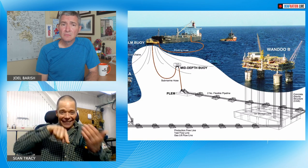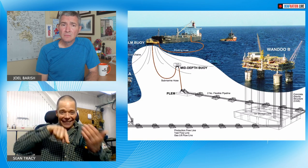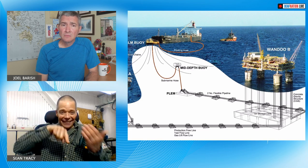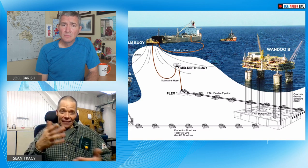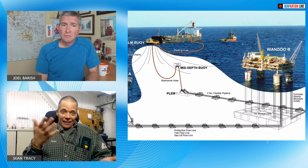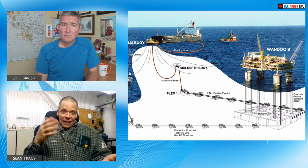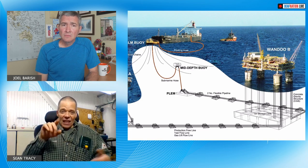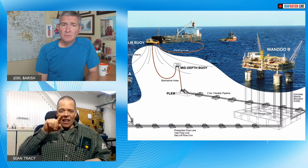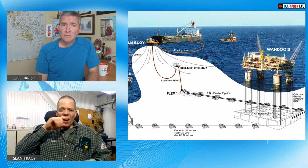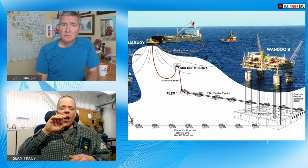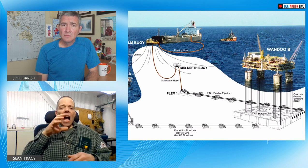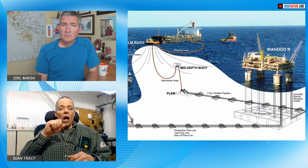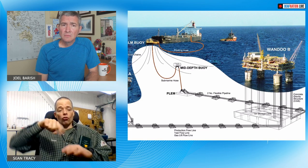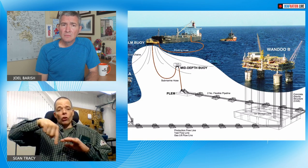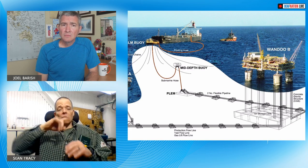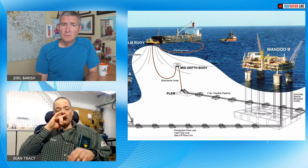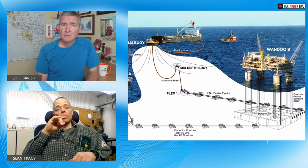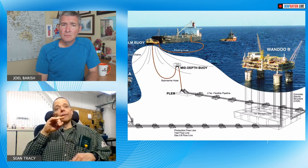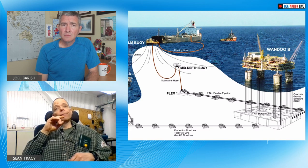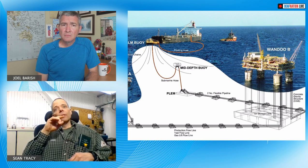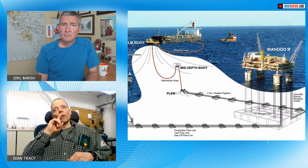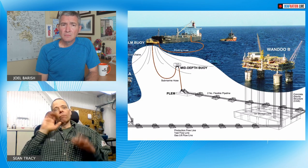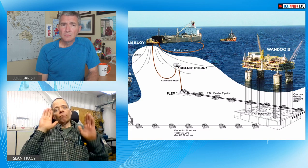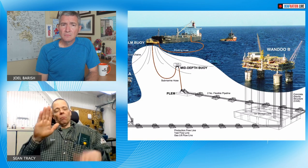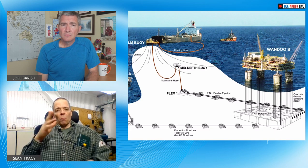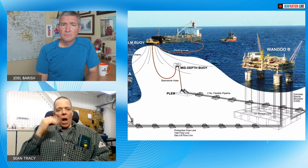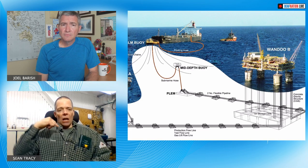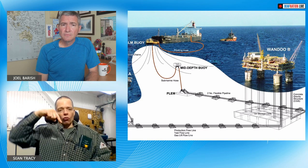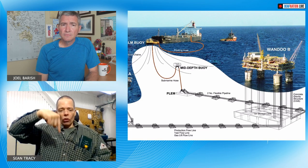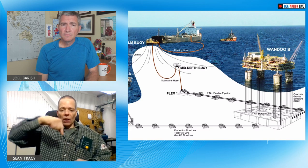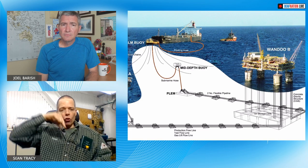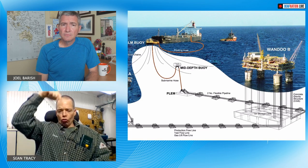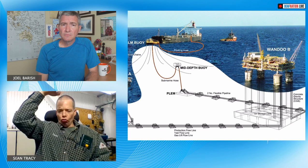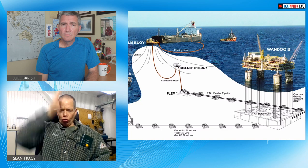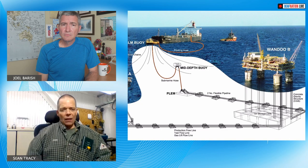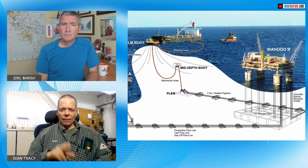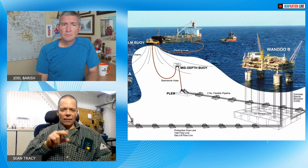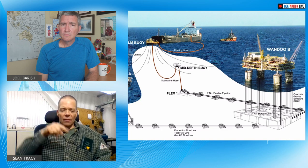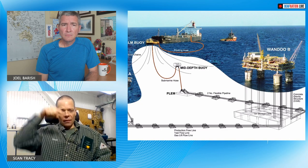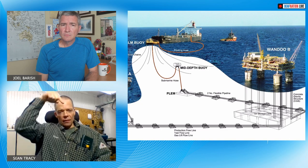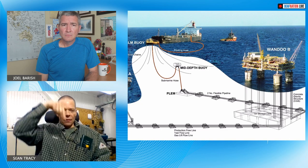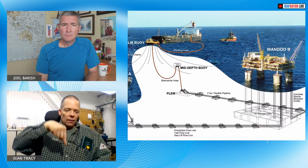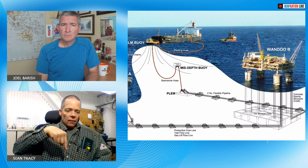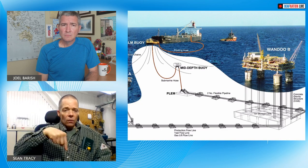What's cool about the drilling is that it's not just straight down.